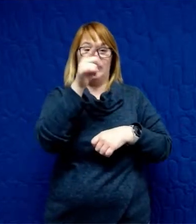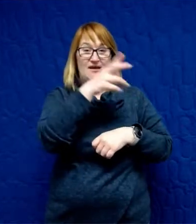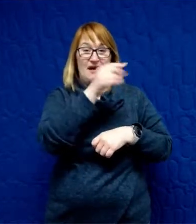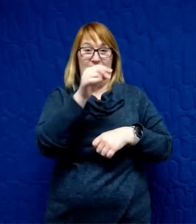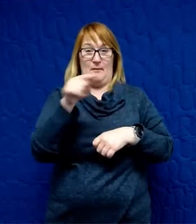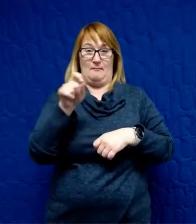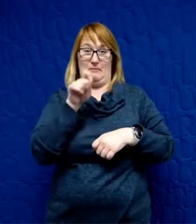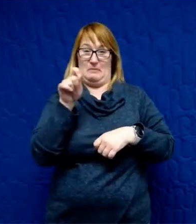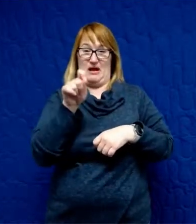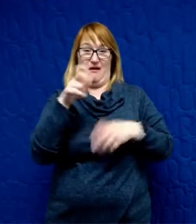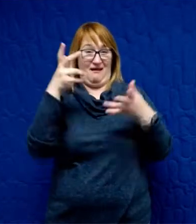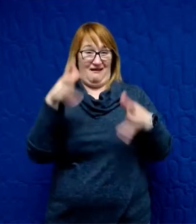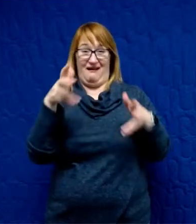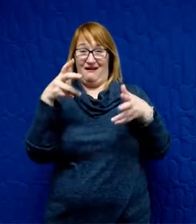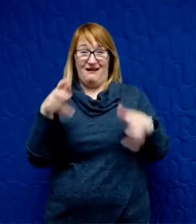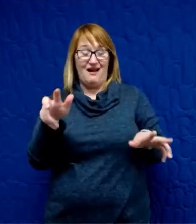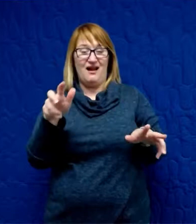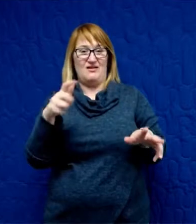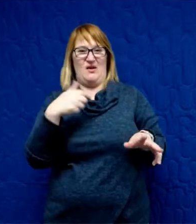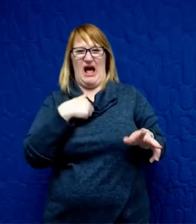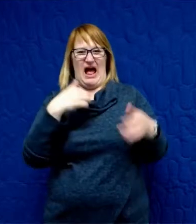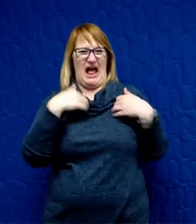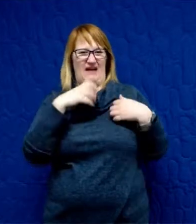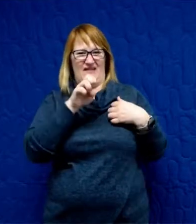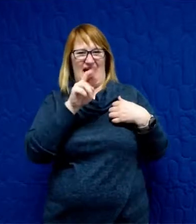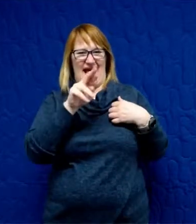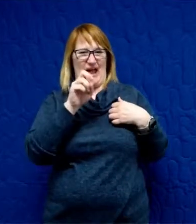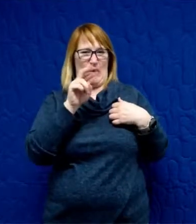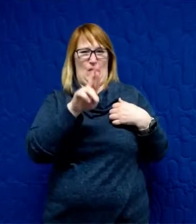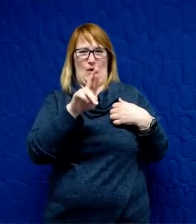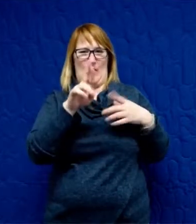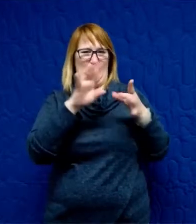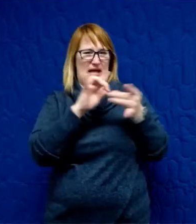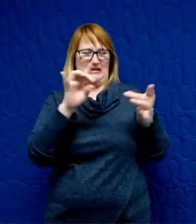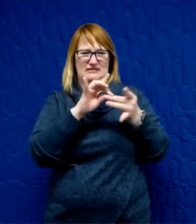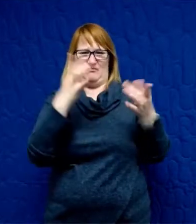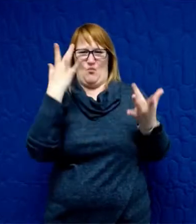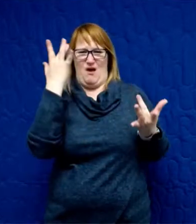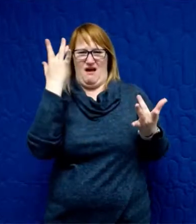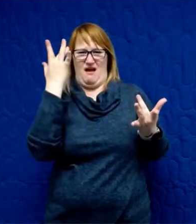in my submission so why am I getting an error? It's just an apostrophe in a